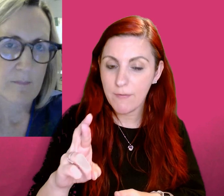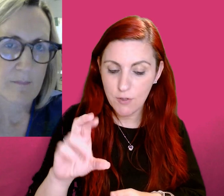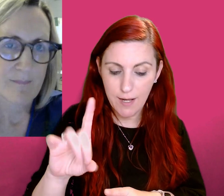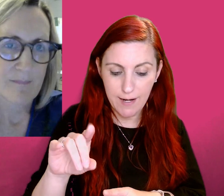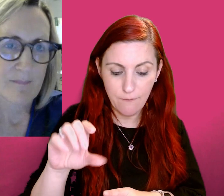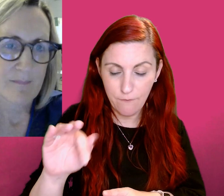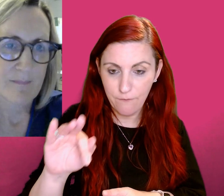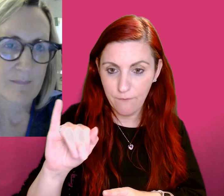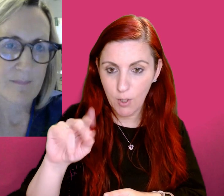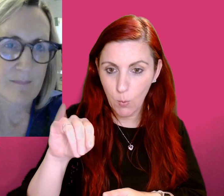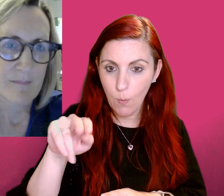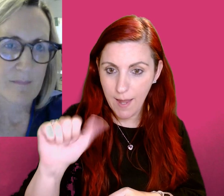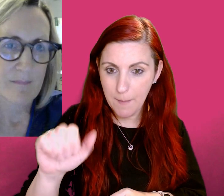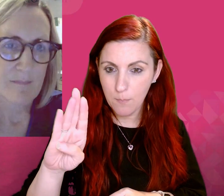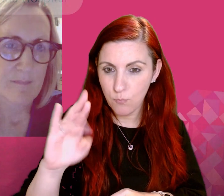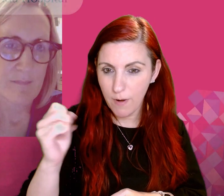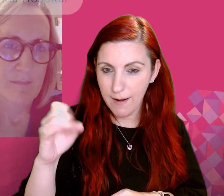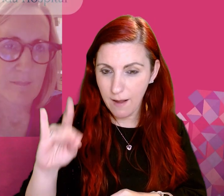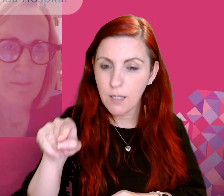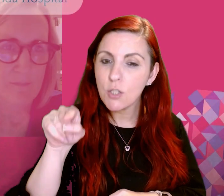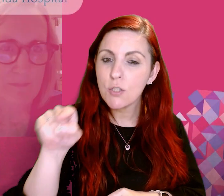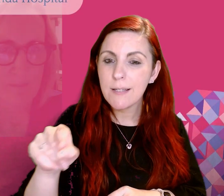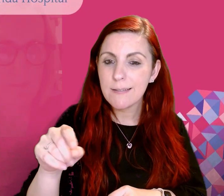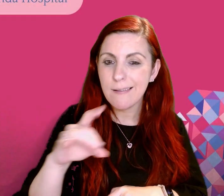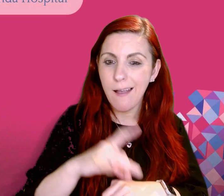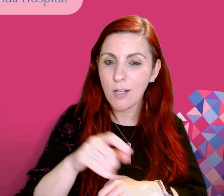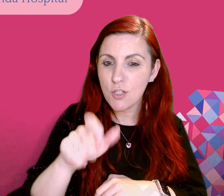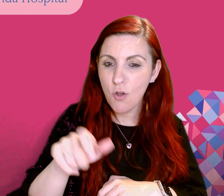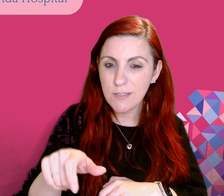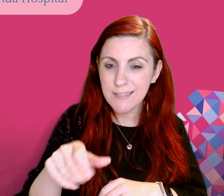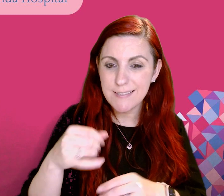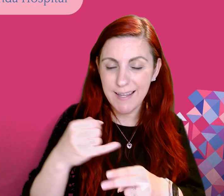is a consultant In Obstetrics and Gynecology and an associate professor of of Obstetrics